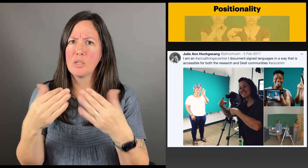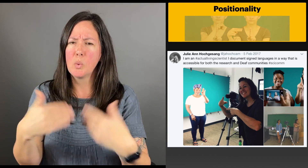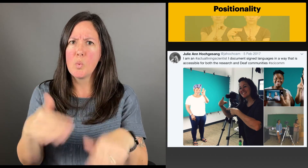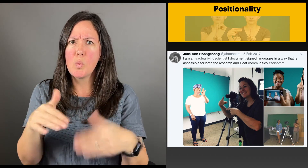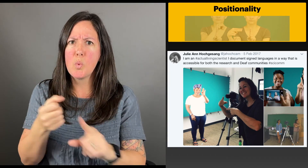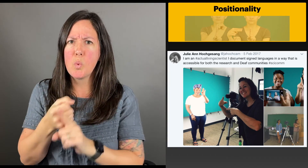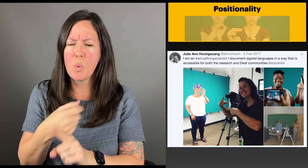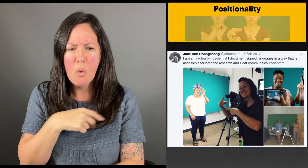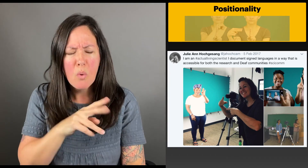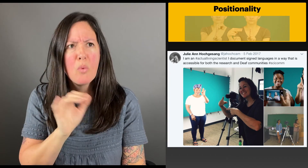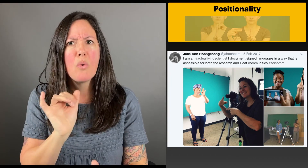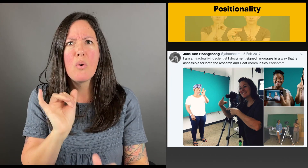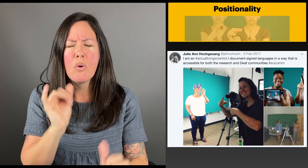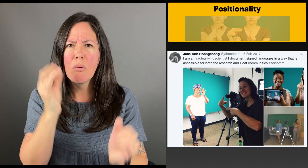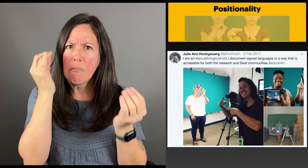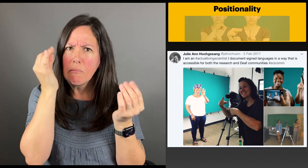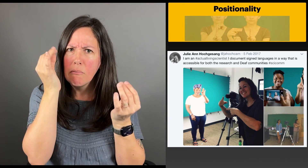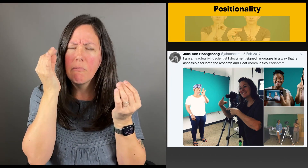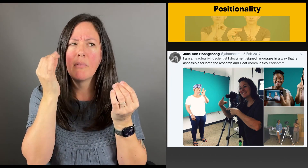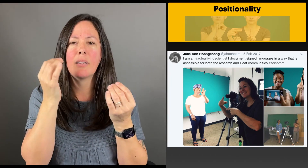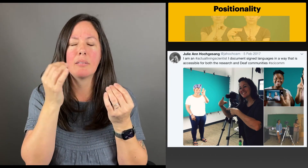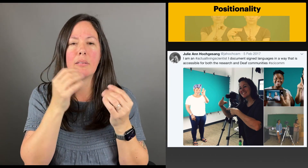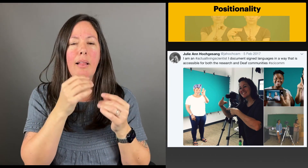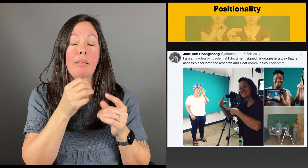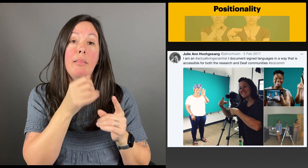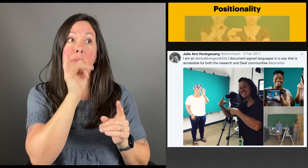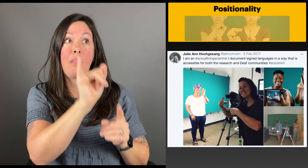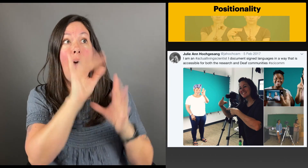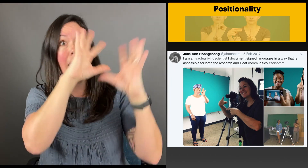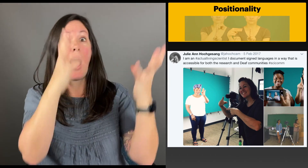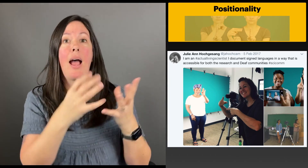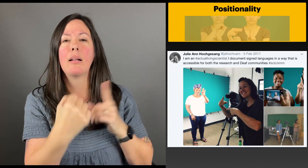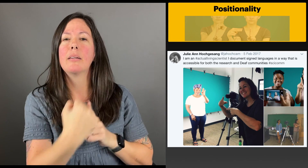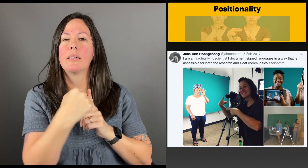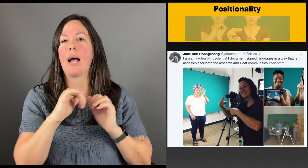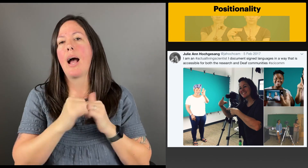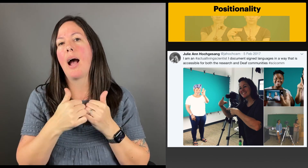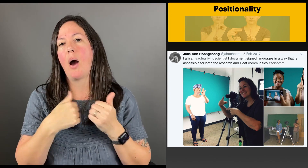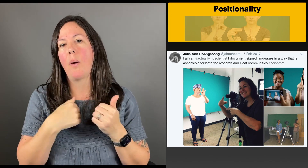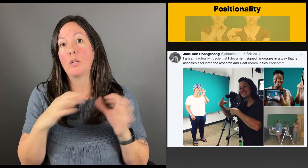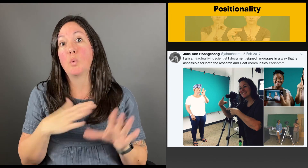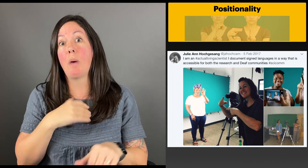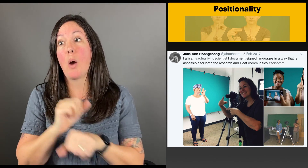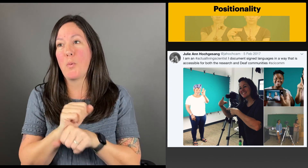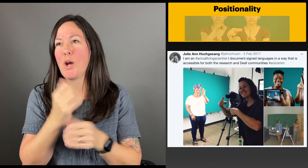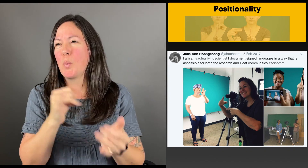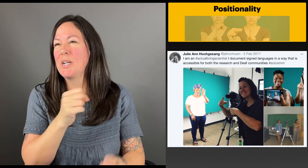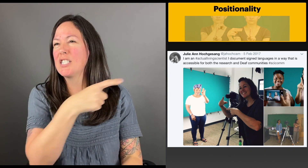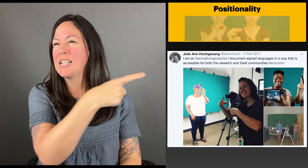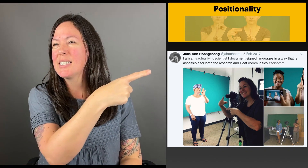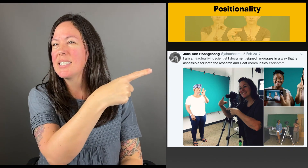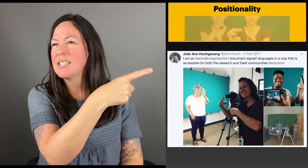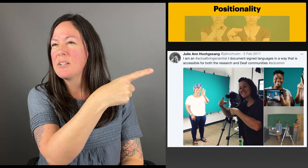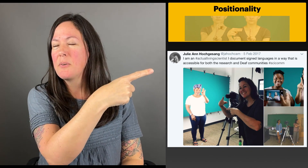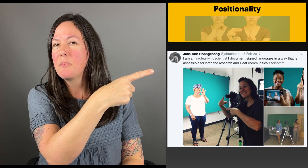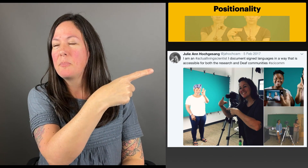make decisions that are very specific and containing as well as powerful.